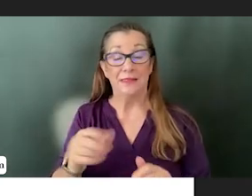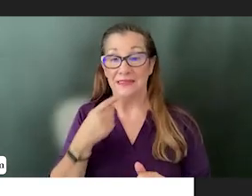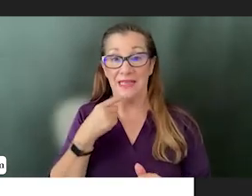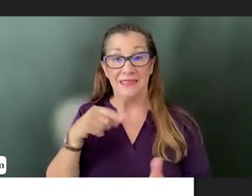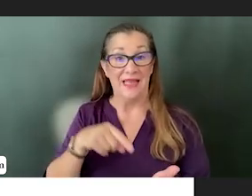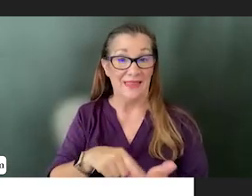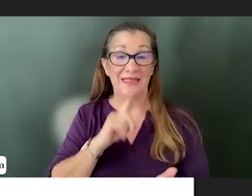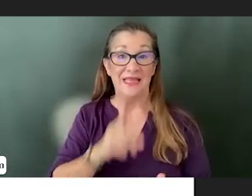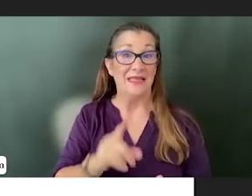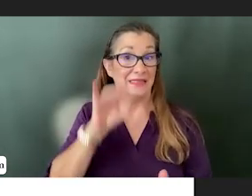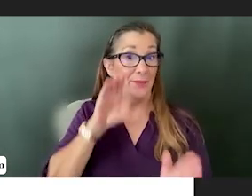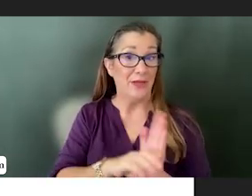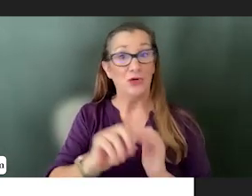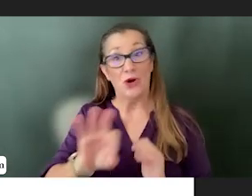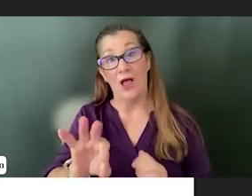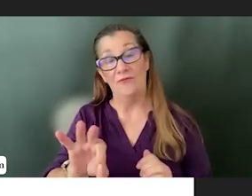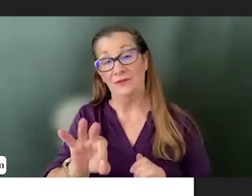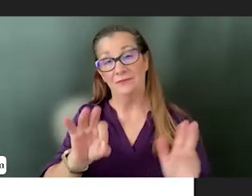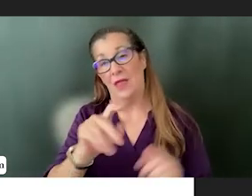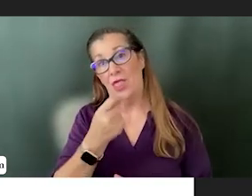This is a picture of the words close quote. Um,